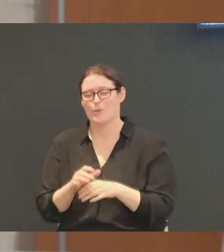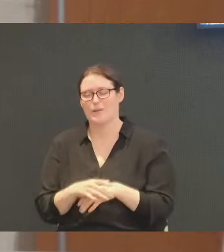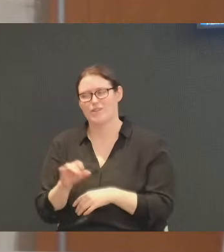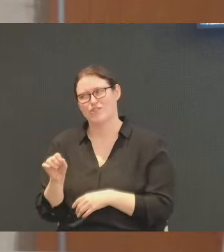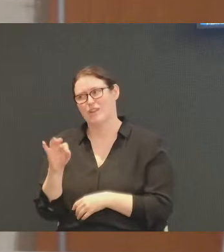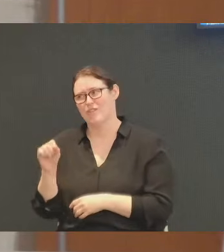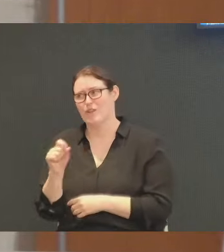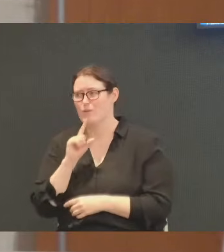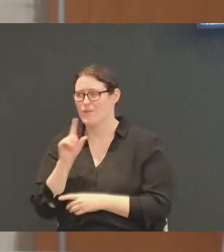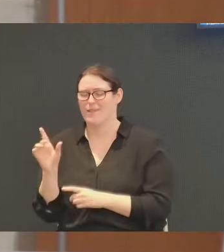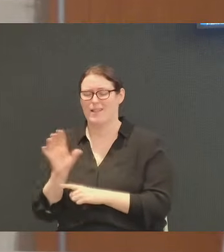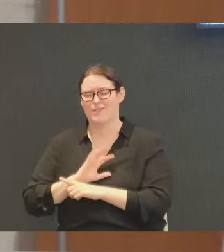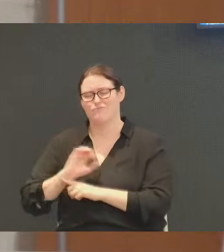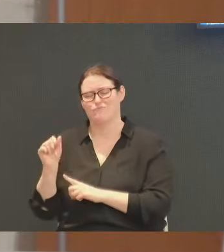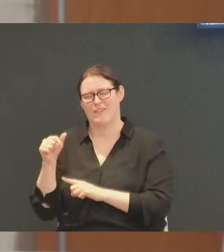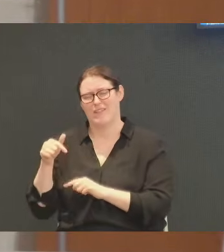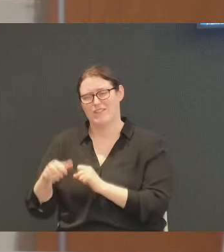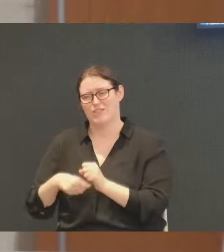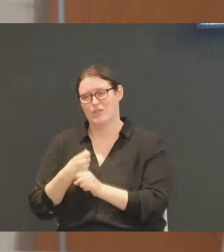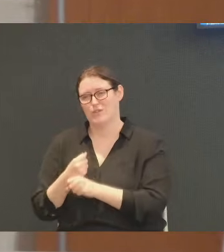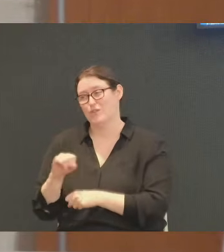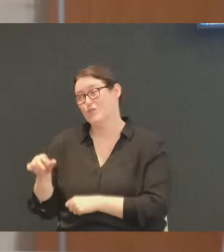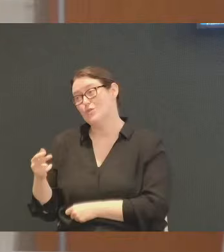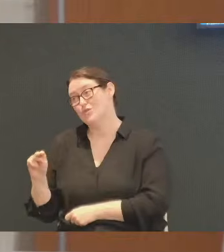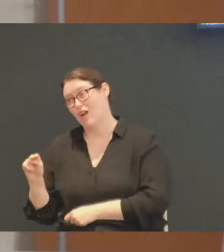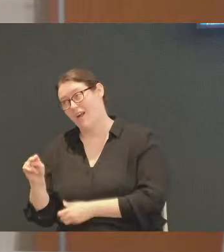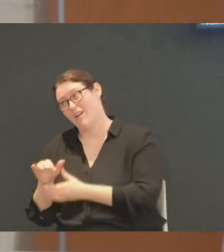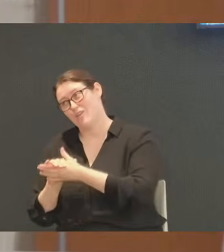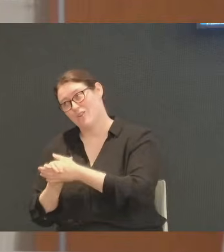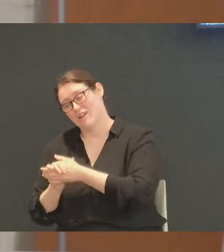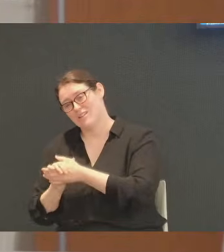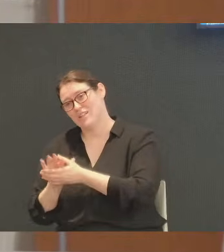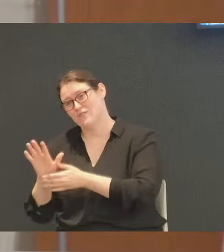knocked it out of the park this year. So, John, uh, congratulations to you and your team. Uh,